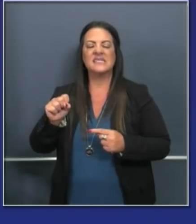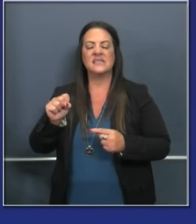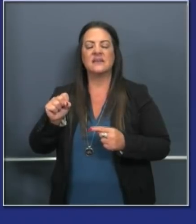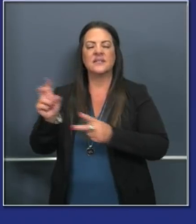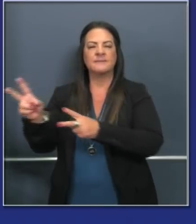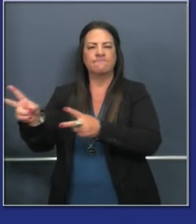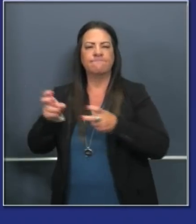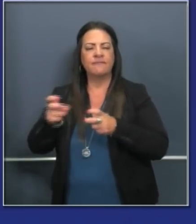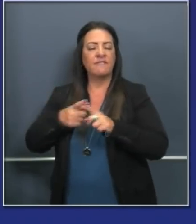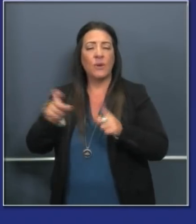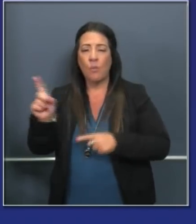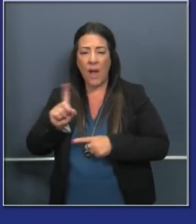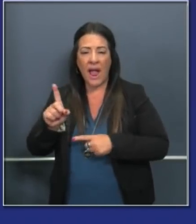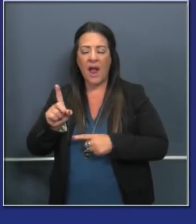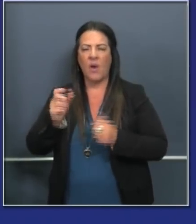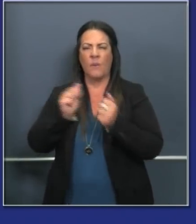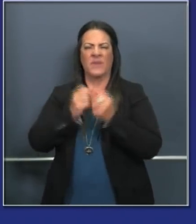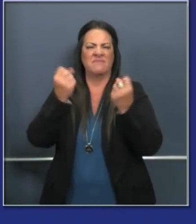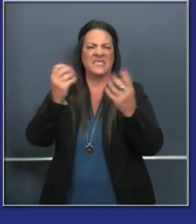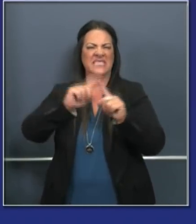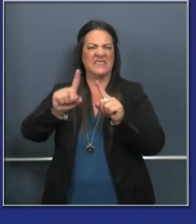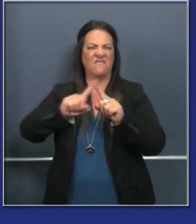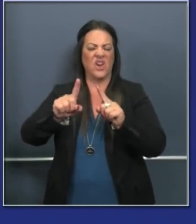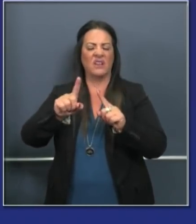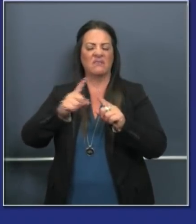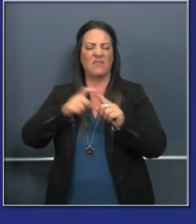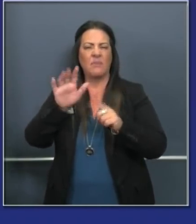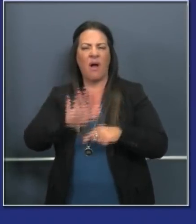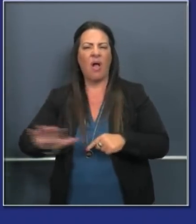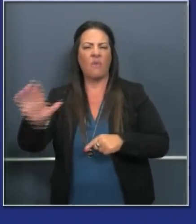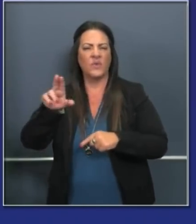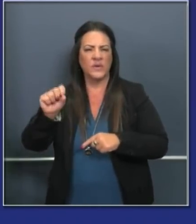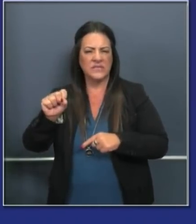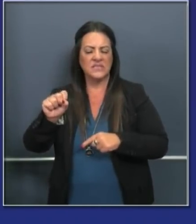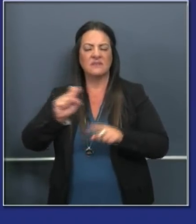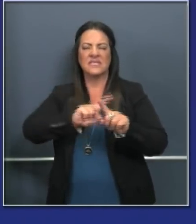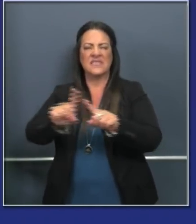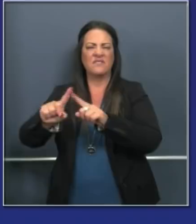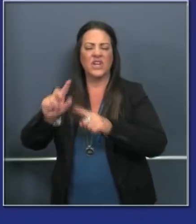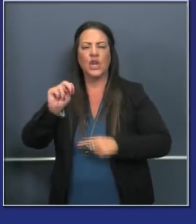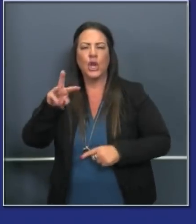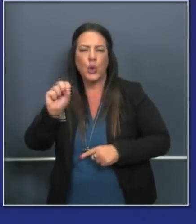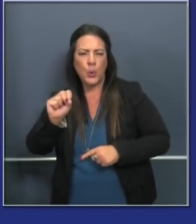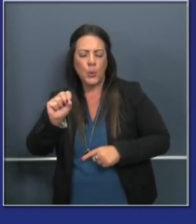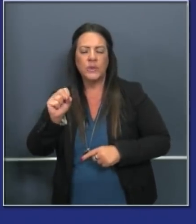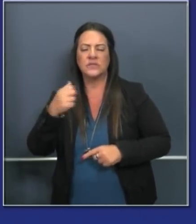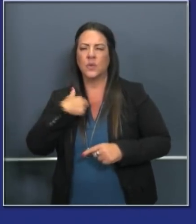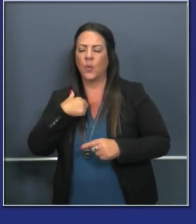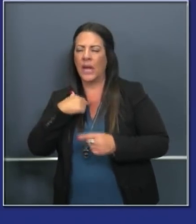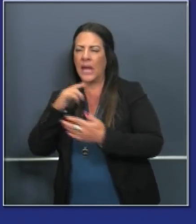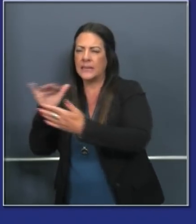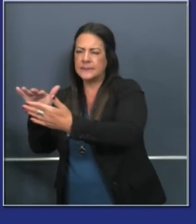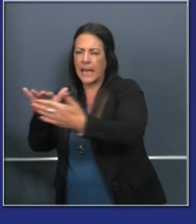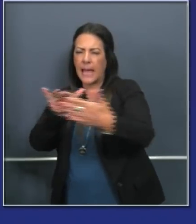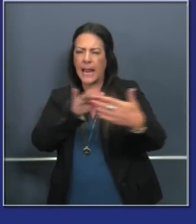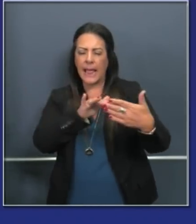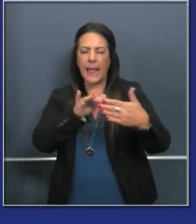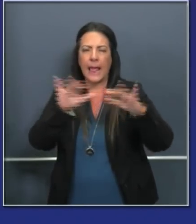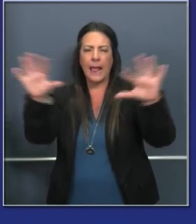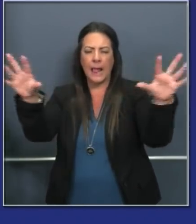ACTUALLY THE AVERAGE OF ALL OF THE OTHER MODELS THAT MANY OF US ARE SEEN IN THE NEWS AND IN